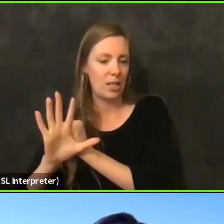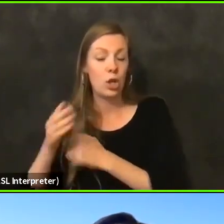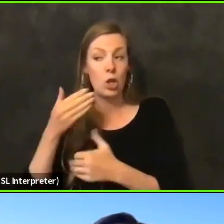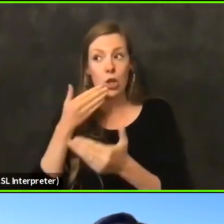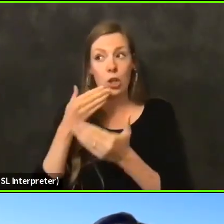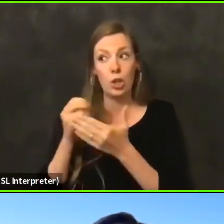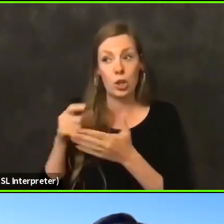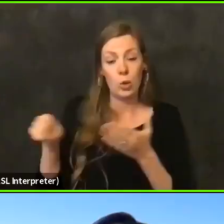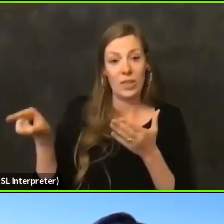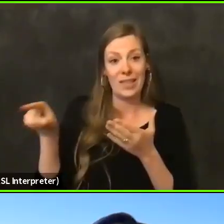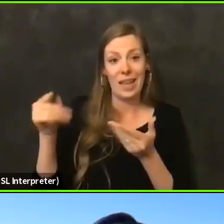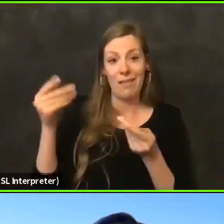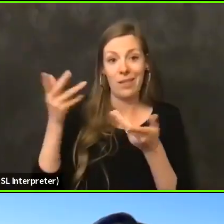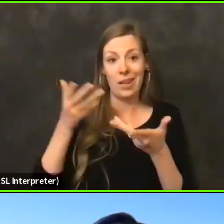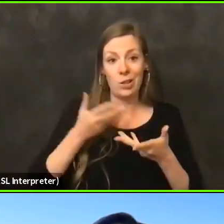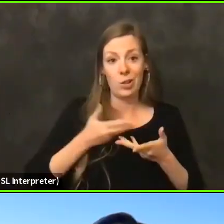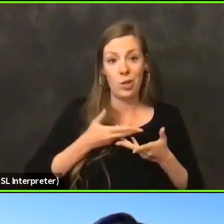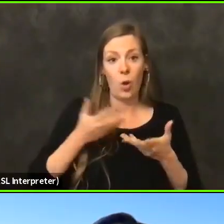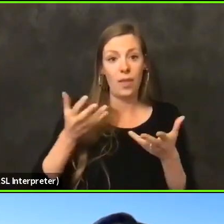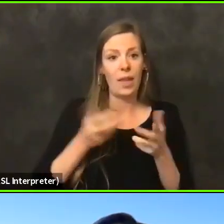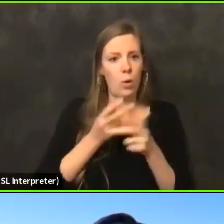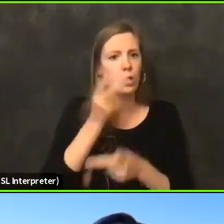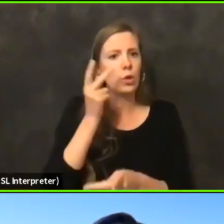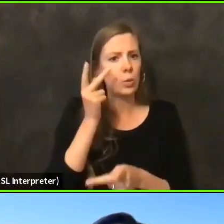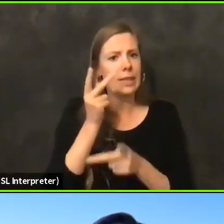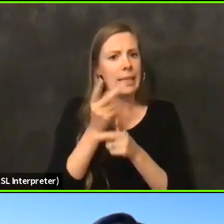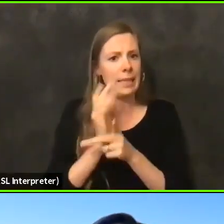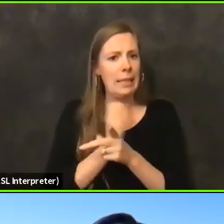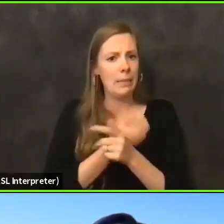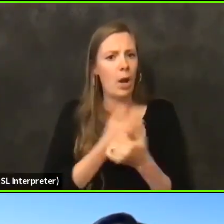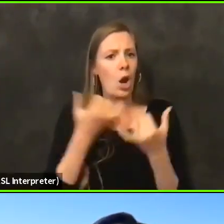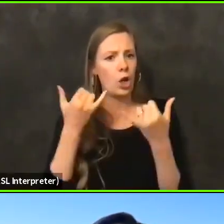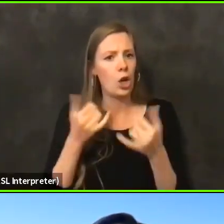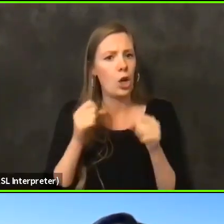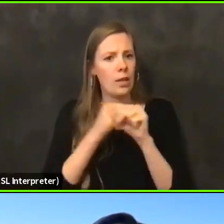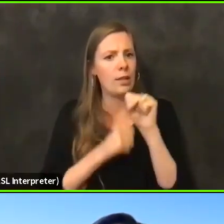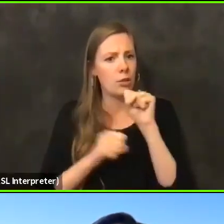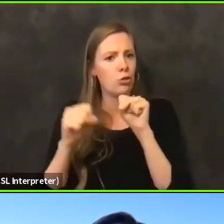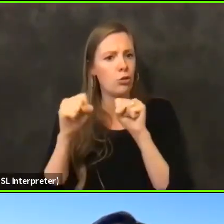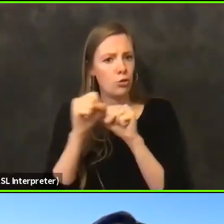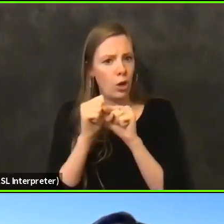informed us that they'd like to keep our current structure of vaccine clinics in